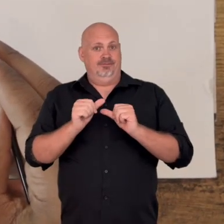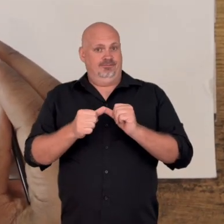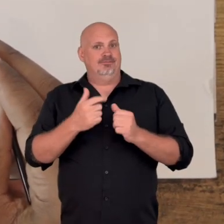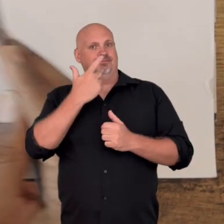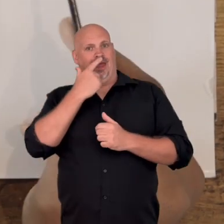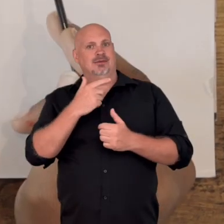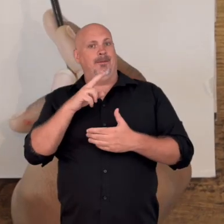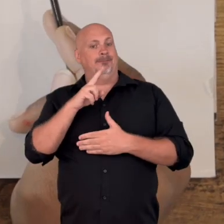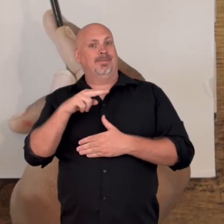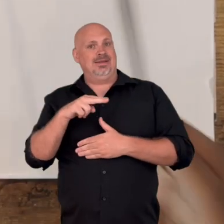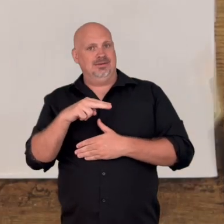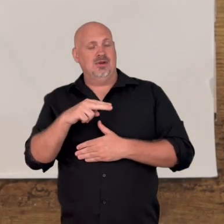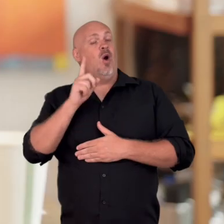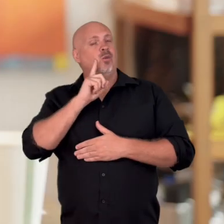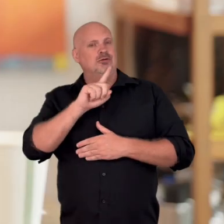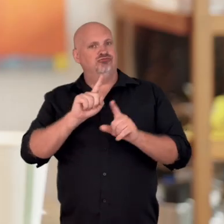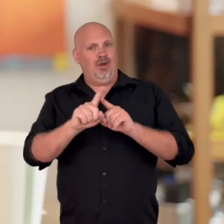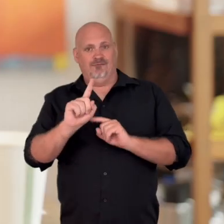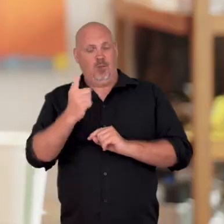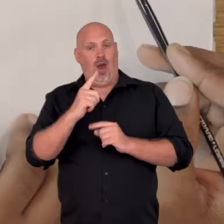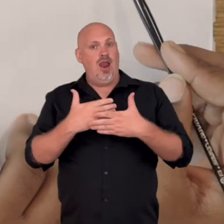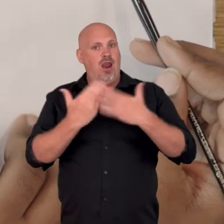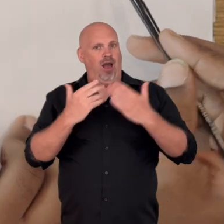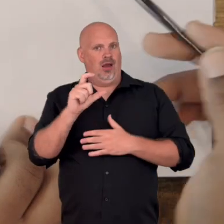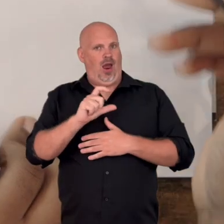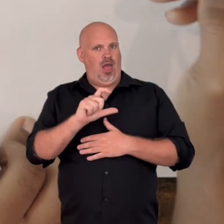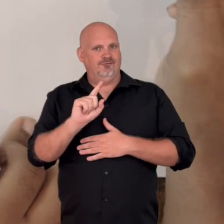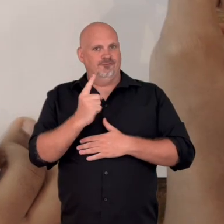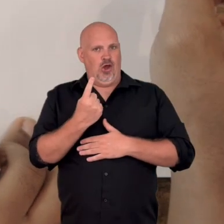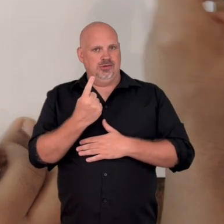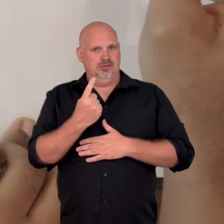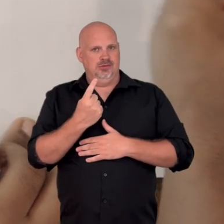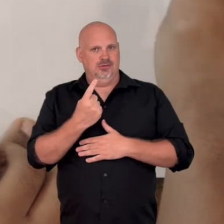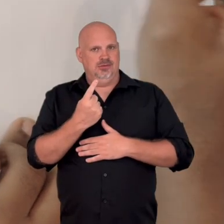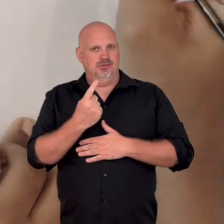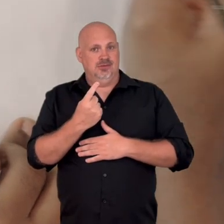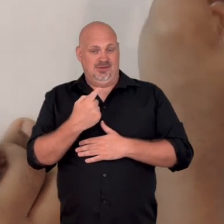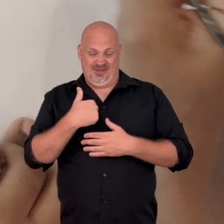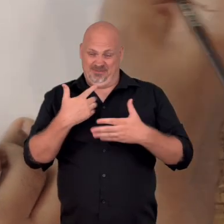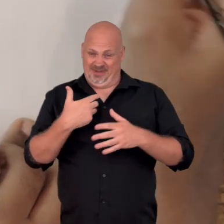how to land this the hard way I had to I painted the dark color and then went to the light color and